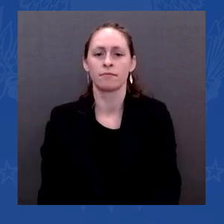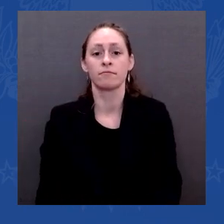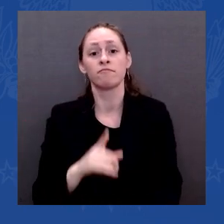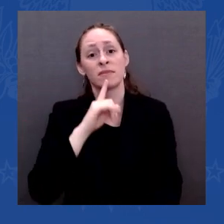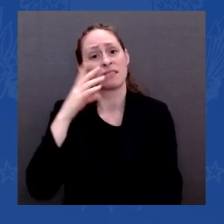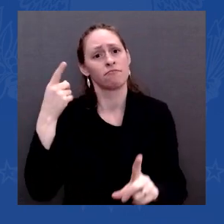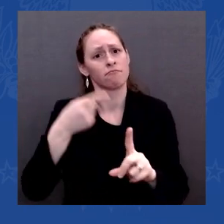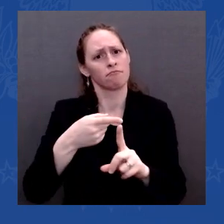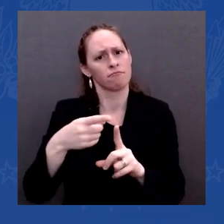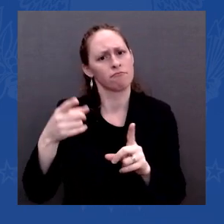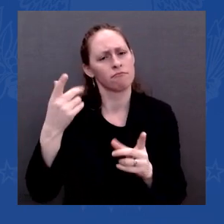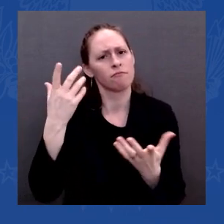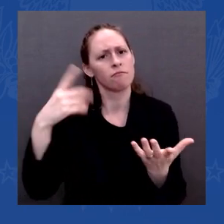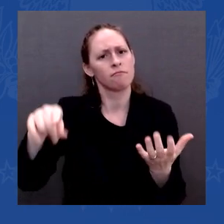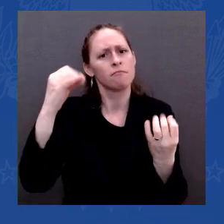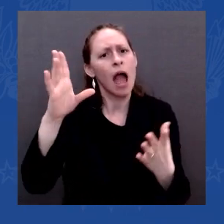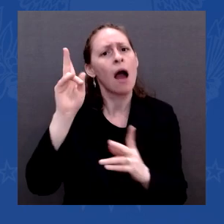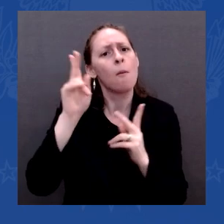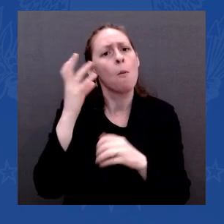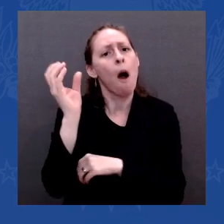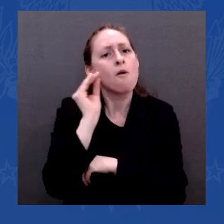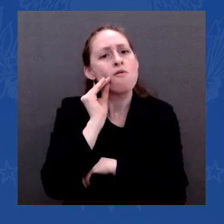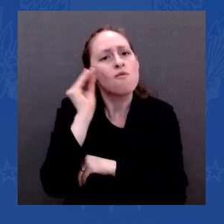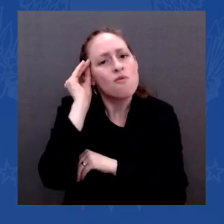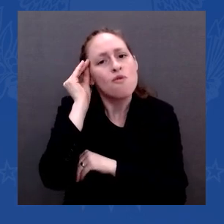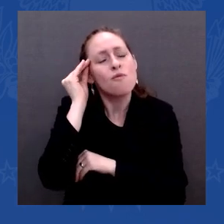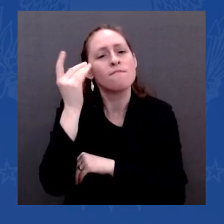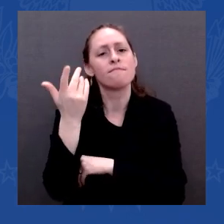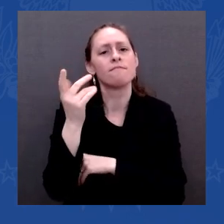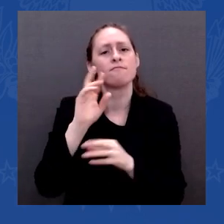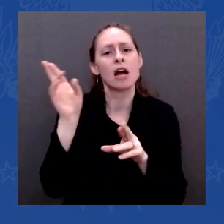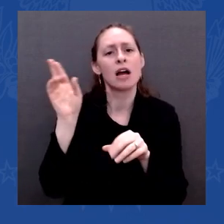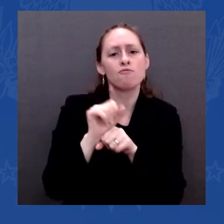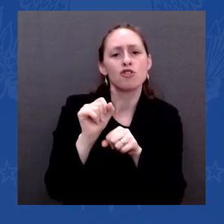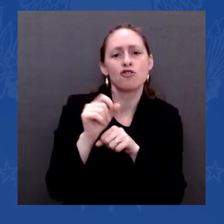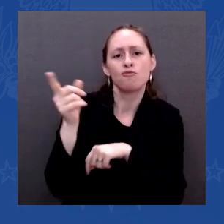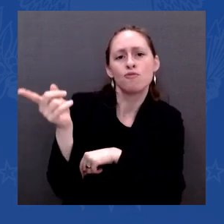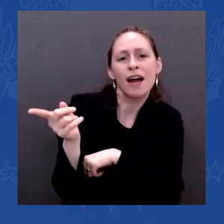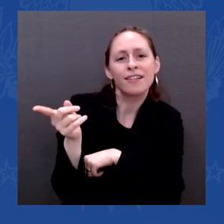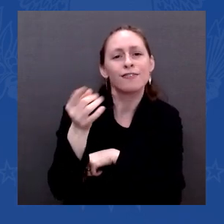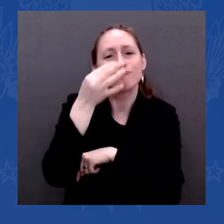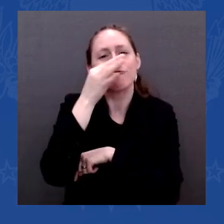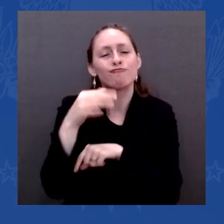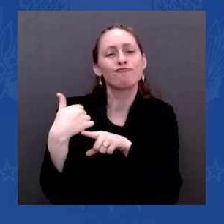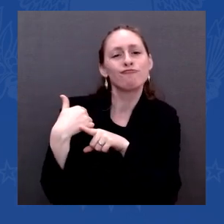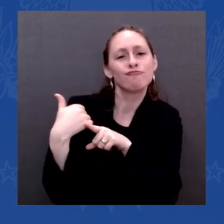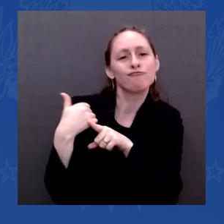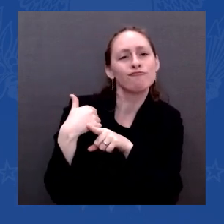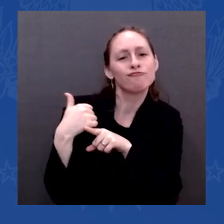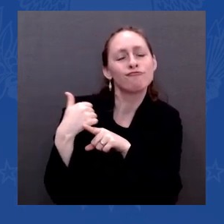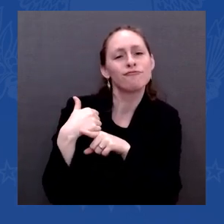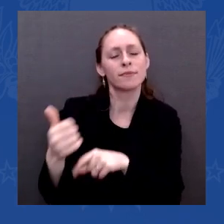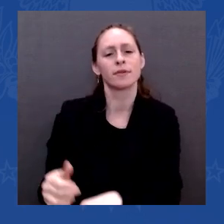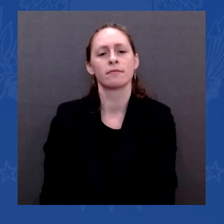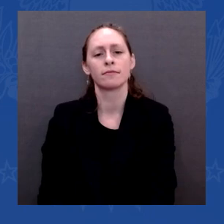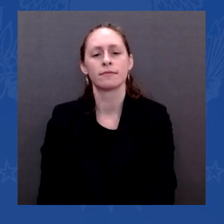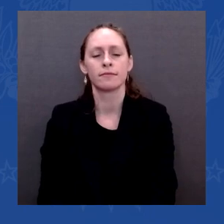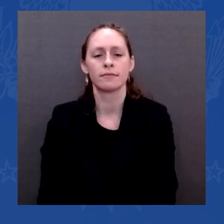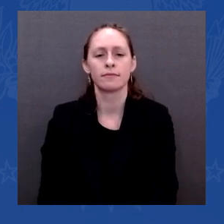Funding proven programs to help fight violent crime. We shouldn’t be cutting funding for police departments. I proposed increasing funding.